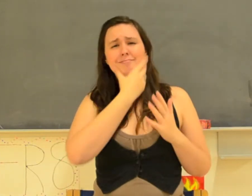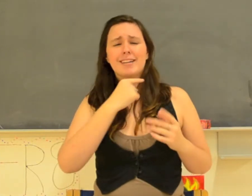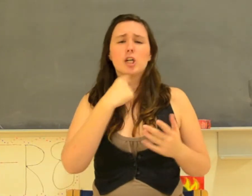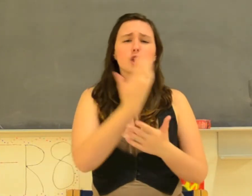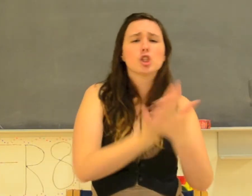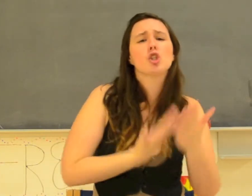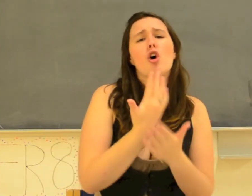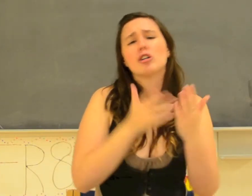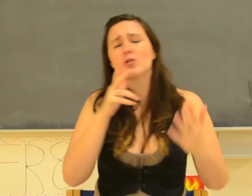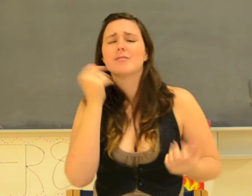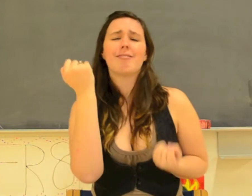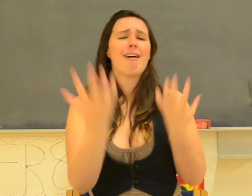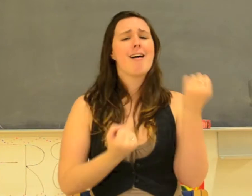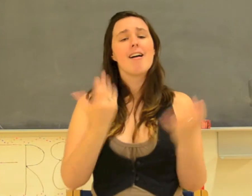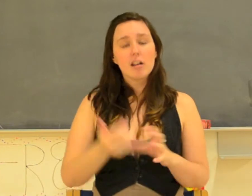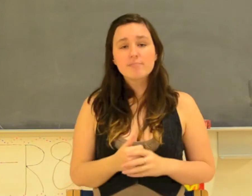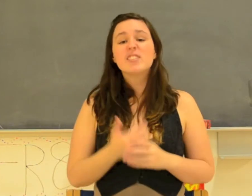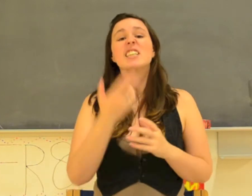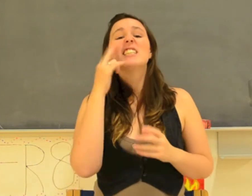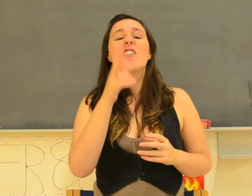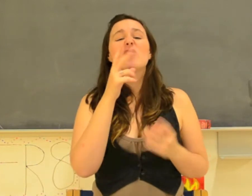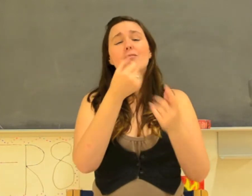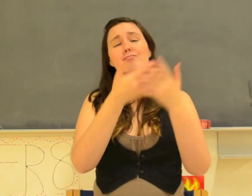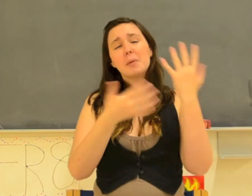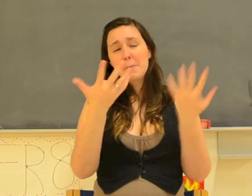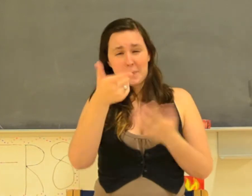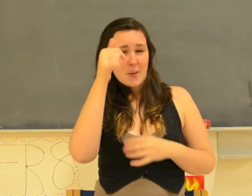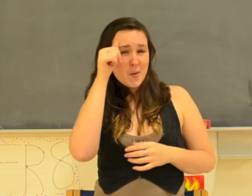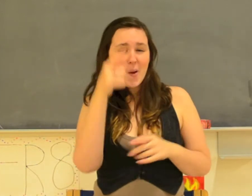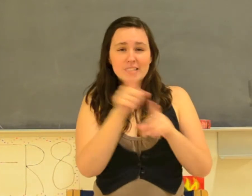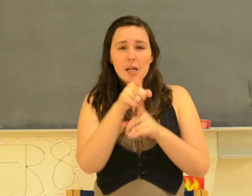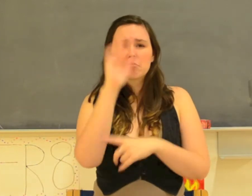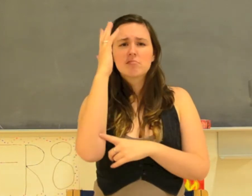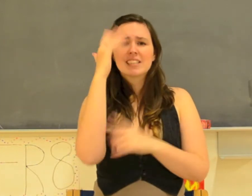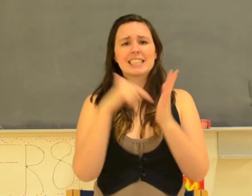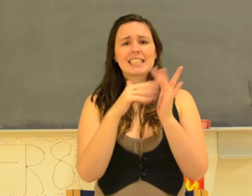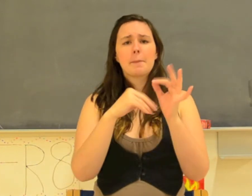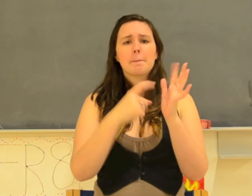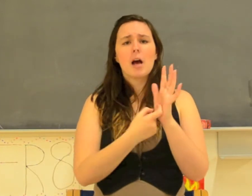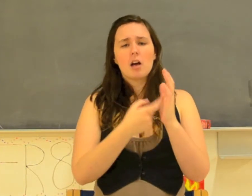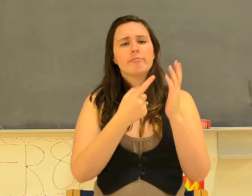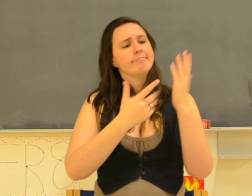beautiful expressions in jokes and story-telling. There's also famous Deaf jokes that you might know such as the